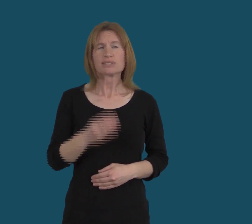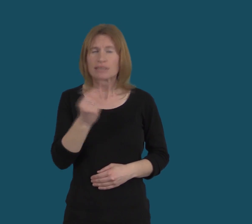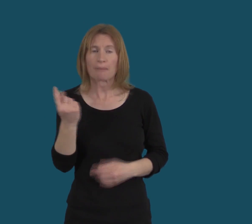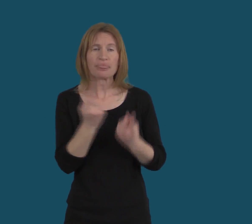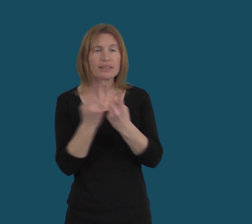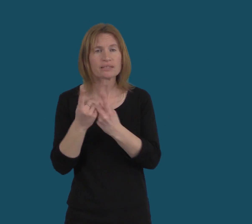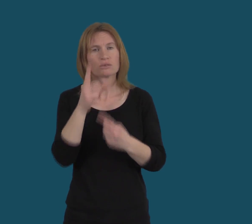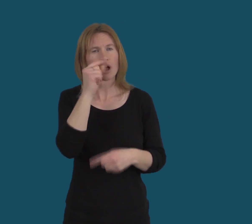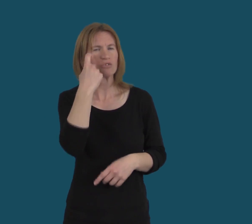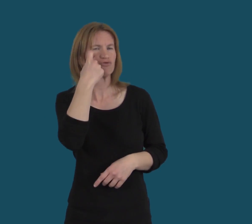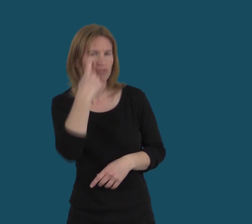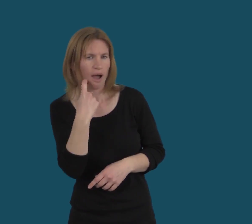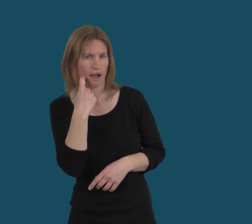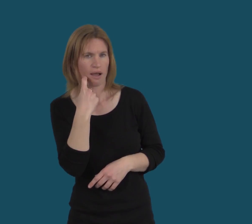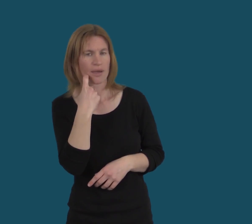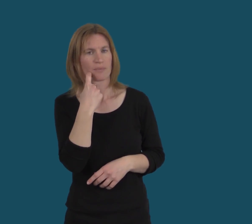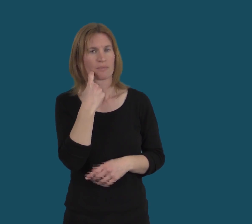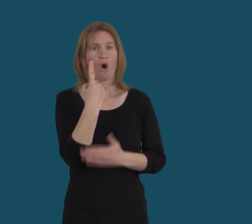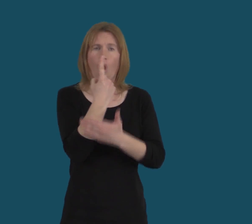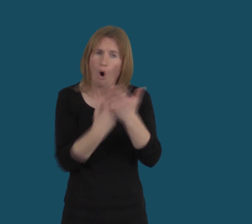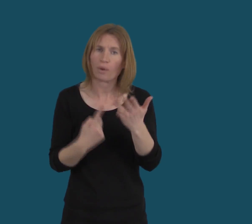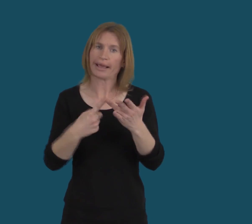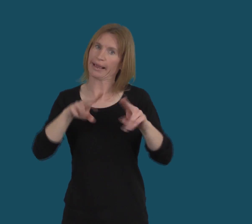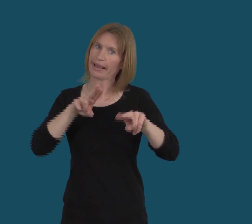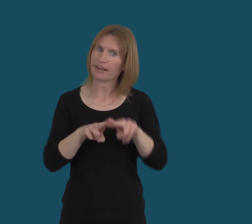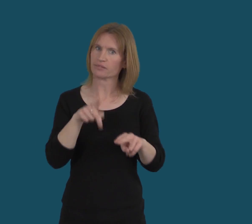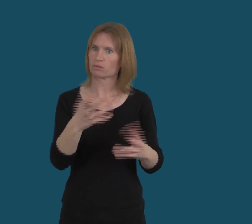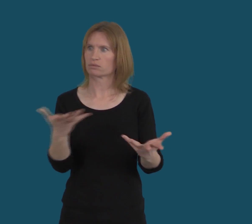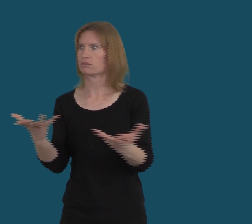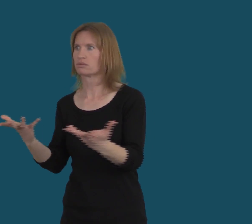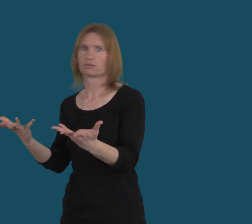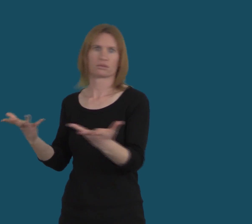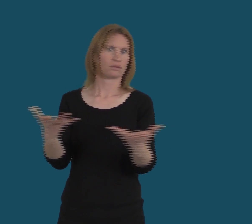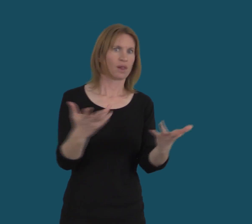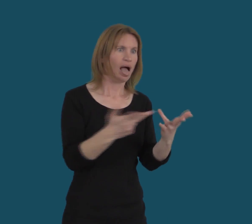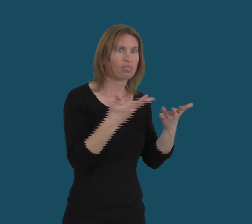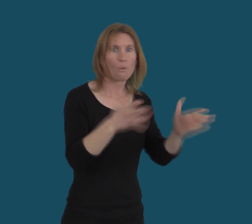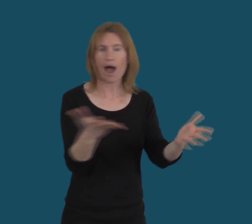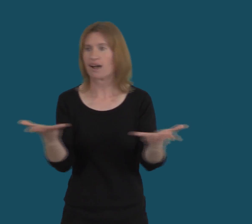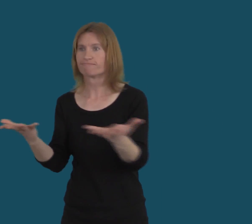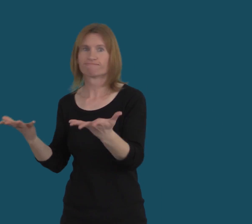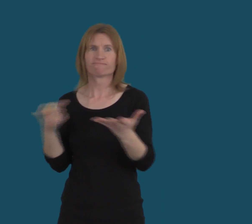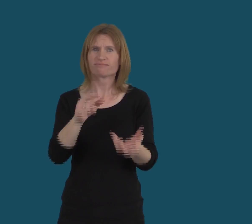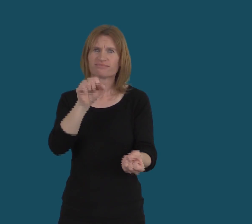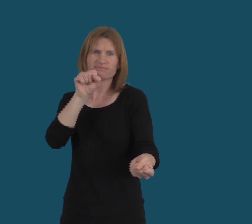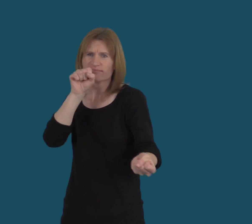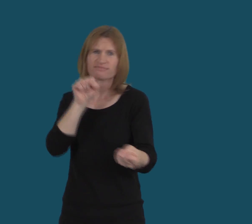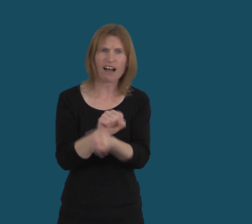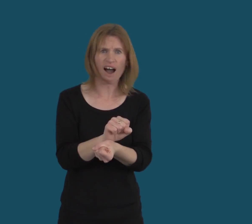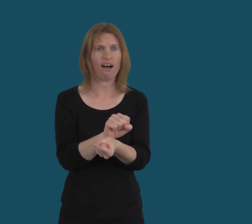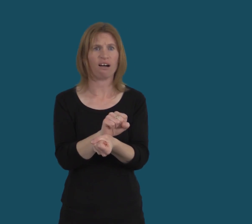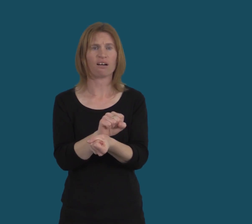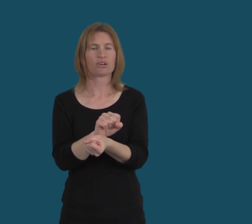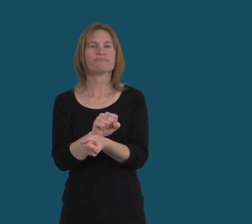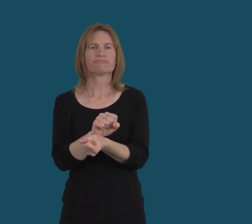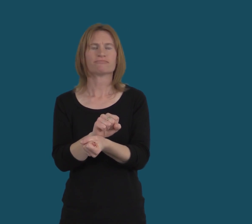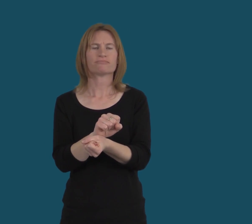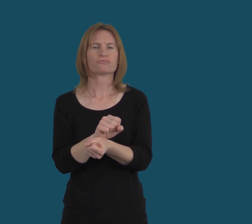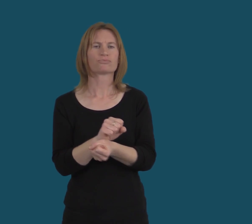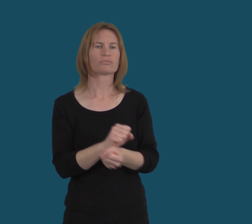However, there are several places of last resort you can try if you are stuck with no other options.